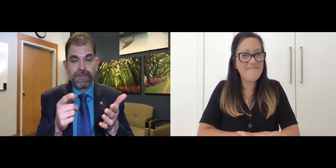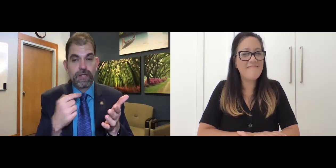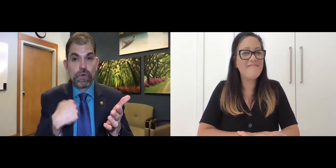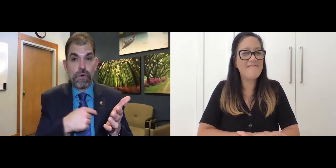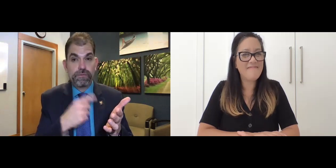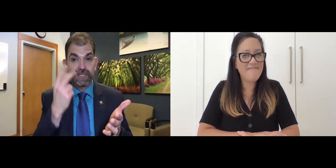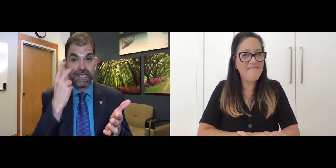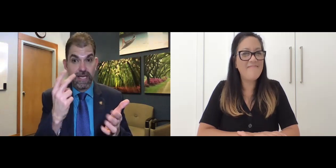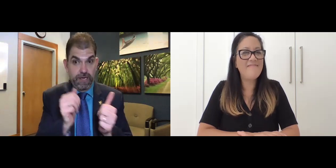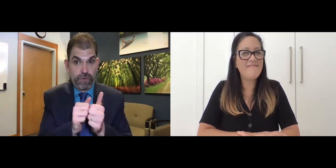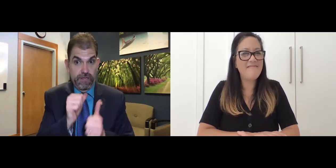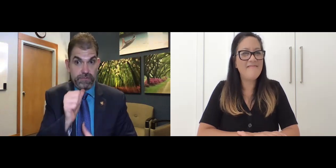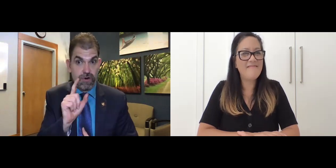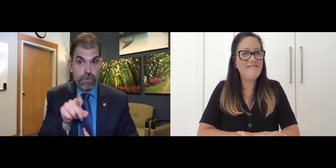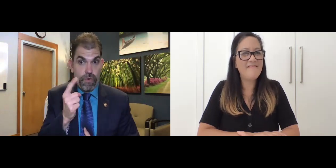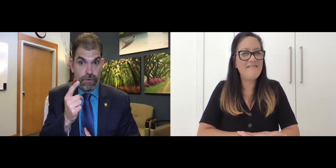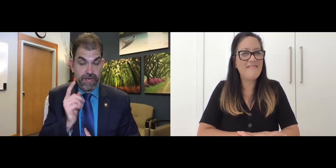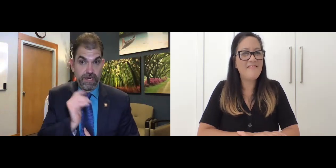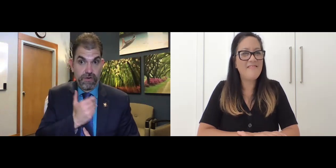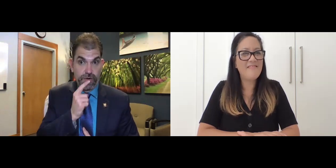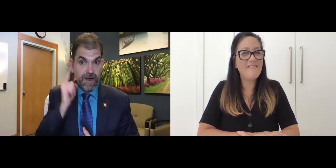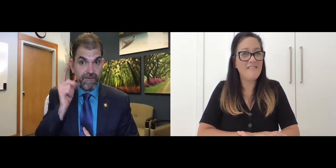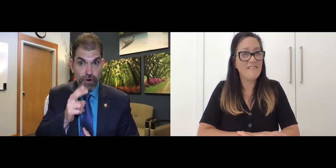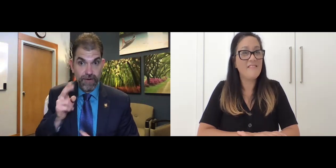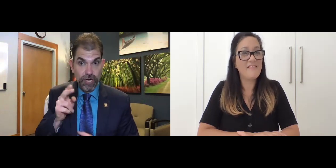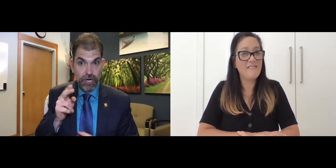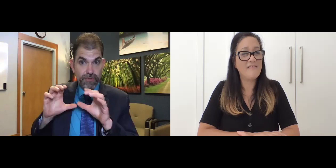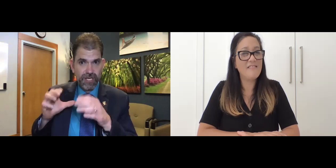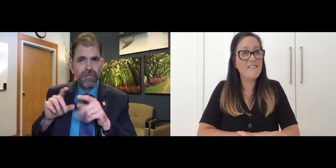And quite often we see this and not only in our deaf and